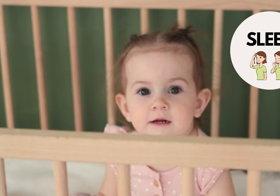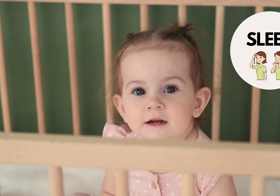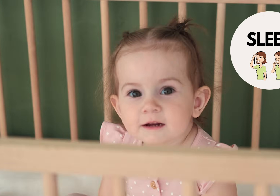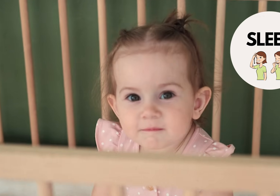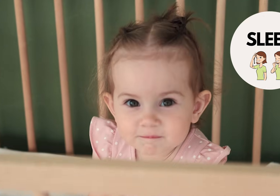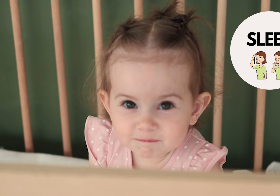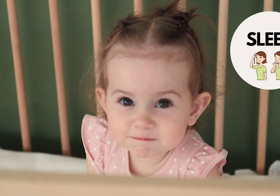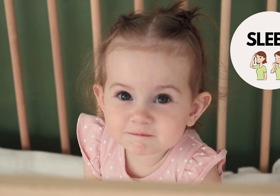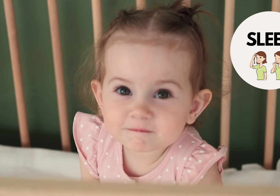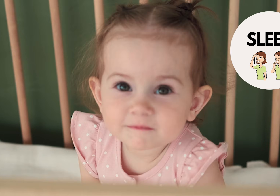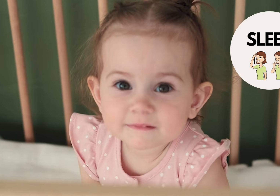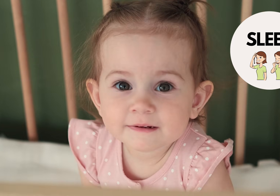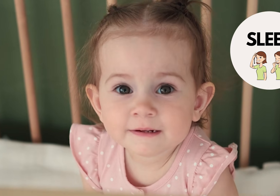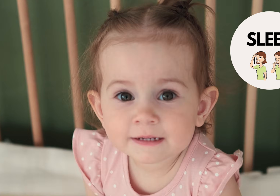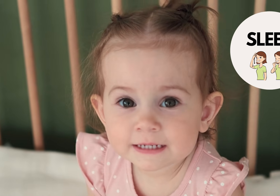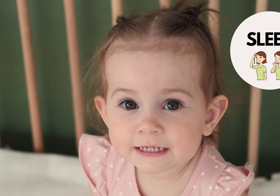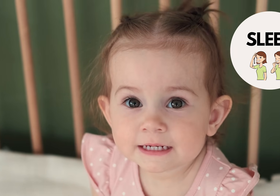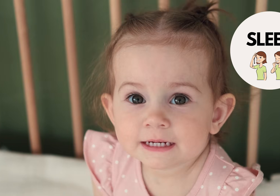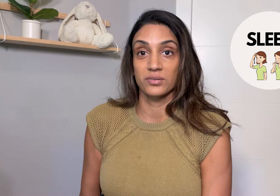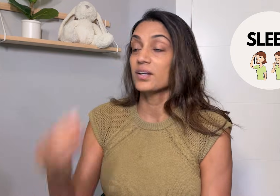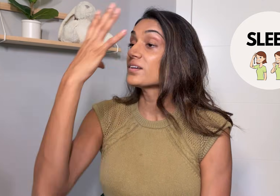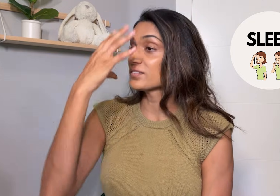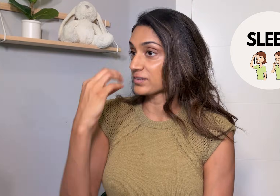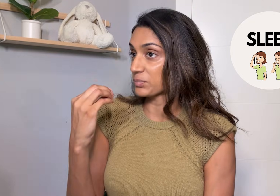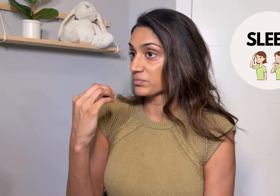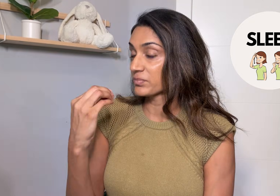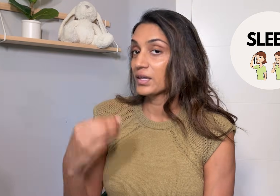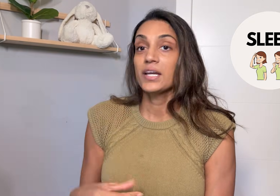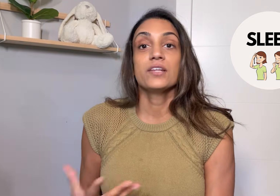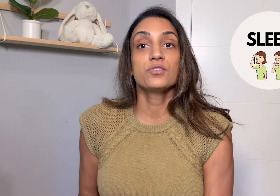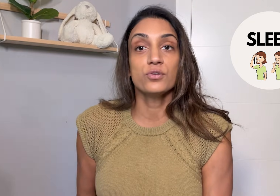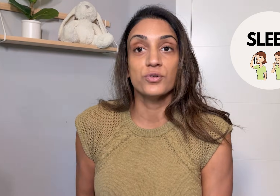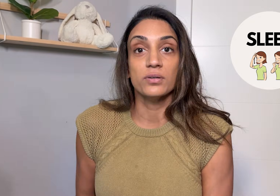Sleep. Say it once, then put them down. Sleep. It's useful.